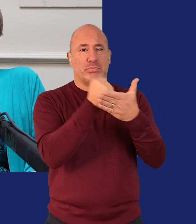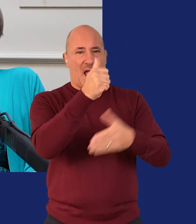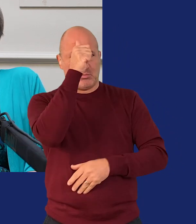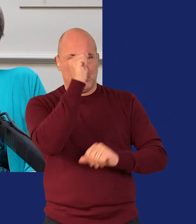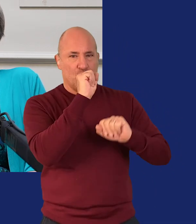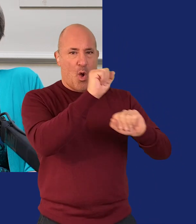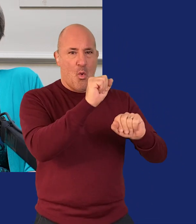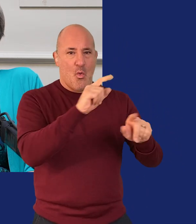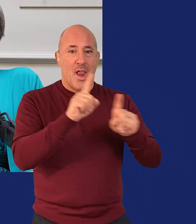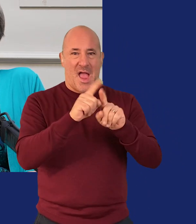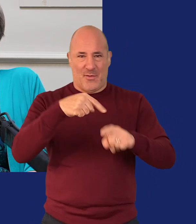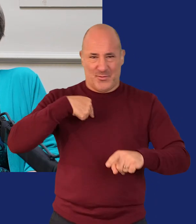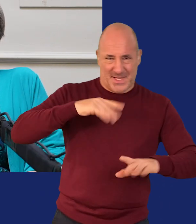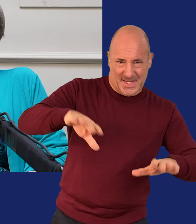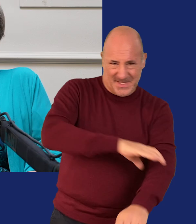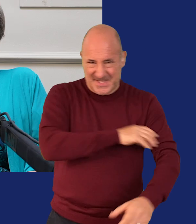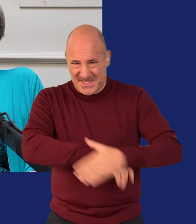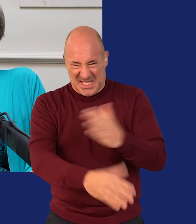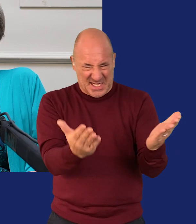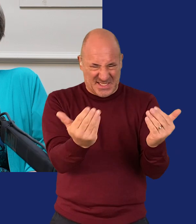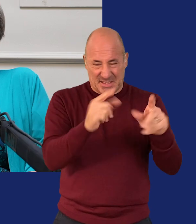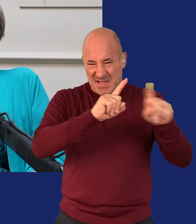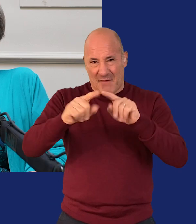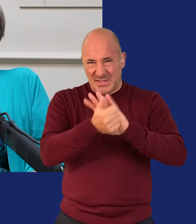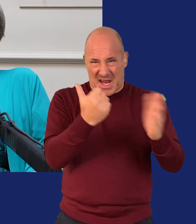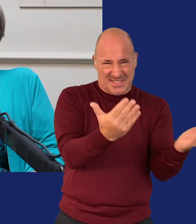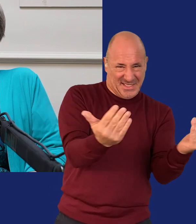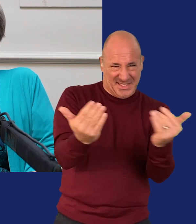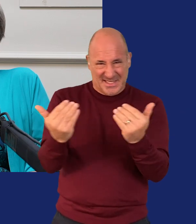there is no point in us going out and doing all this work to attract diverse